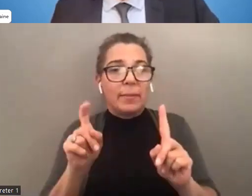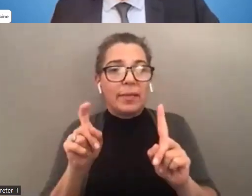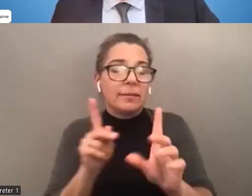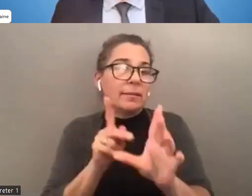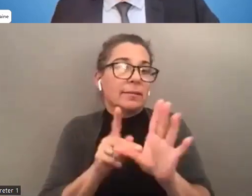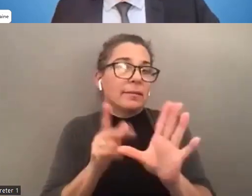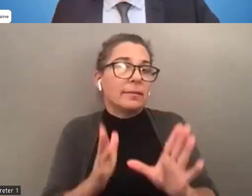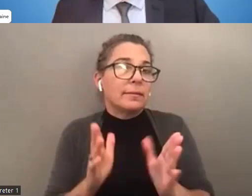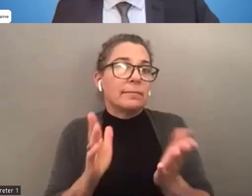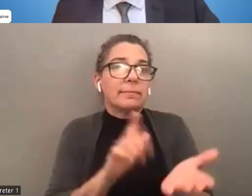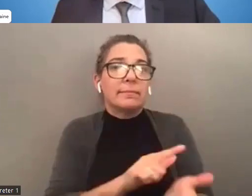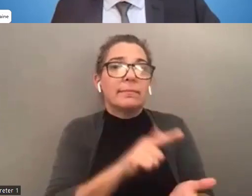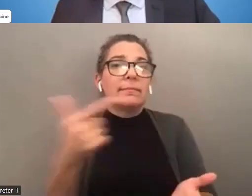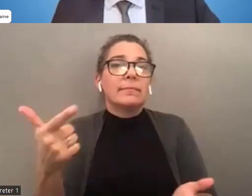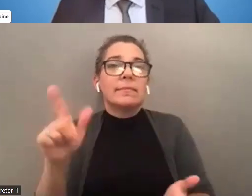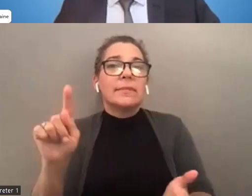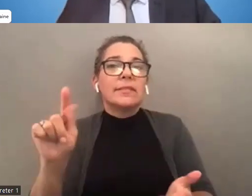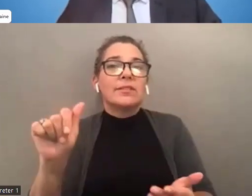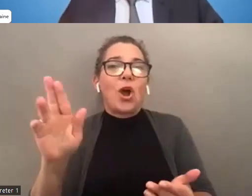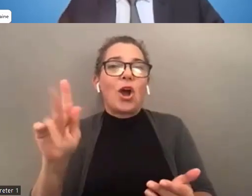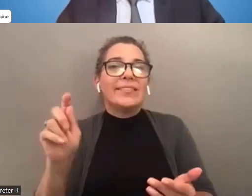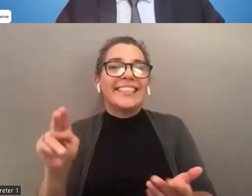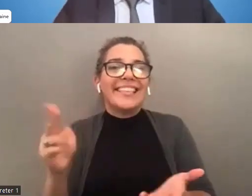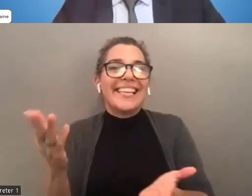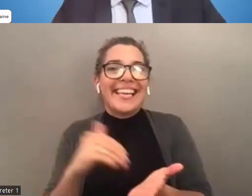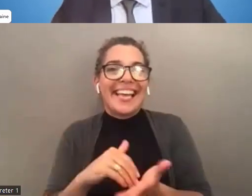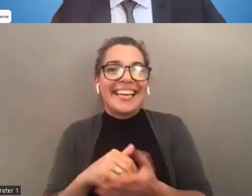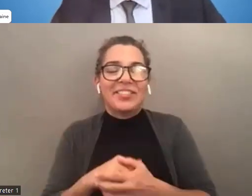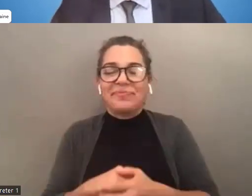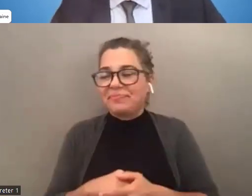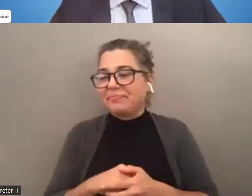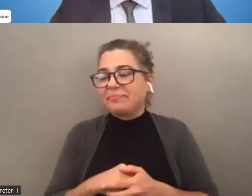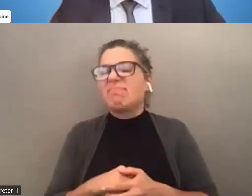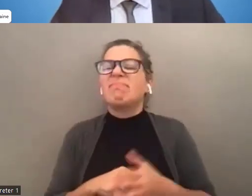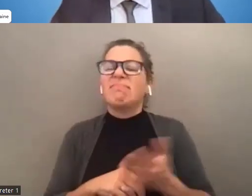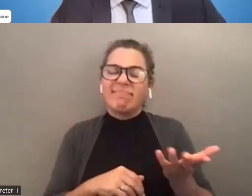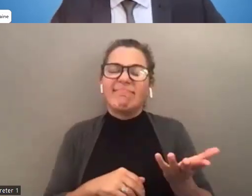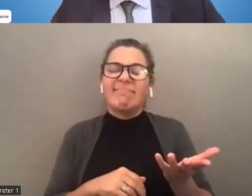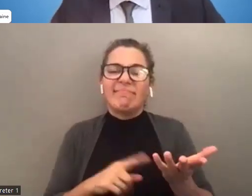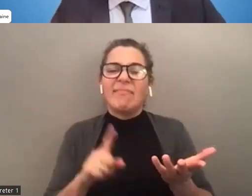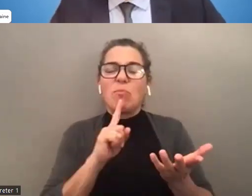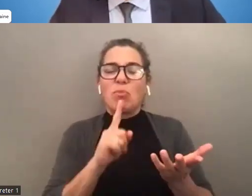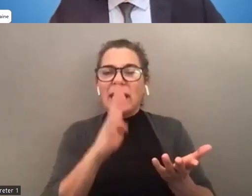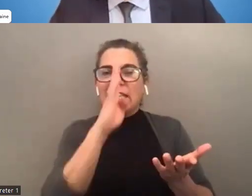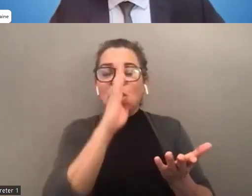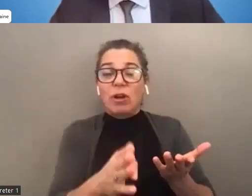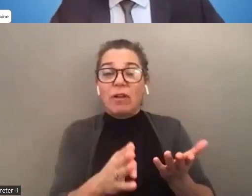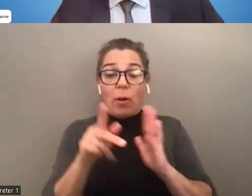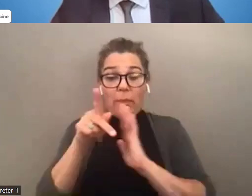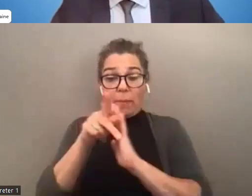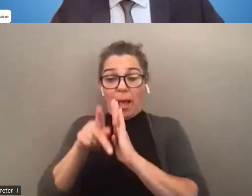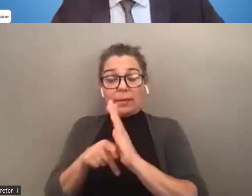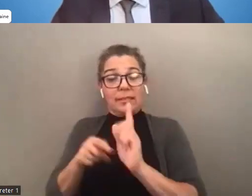Taunton Paine: Sure, thanks. So I think this is pretty straightforward. You know, the policy applies to research